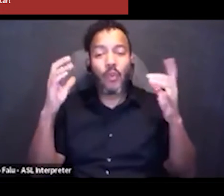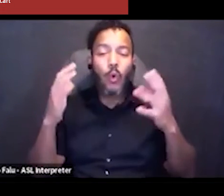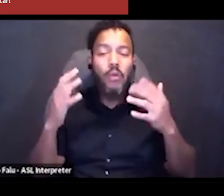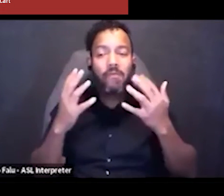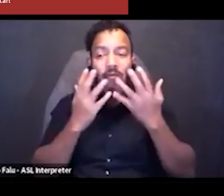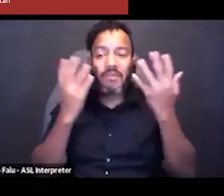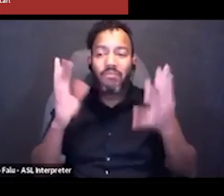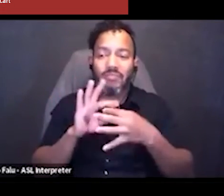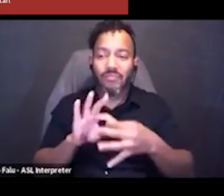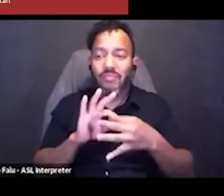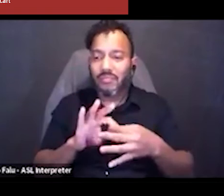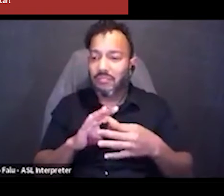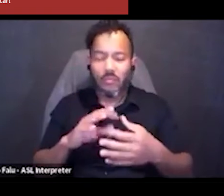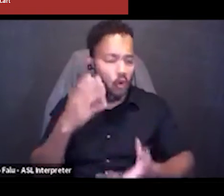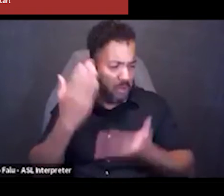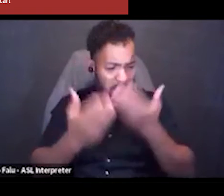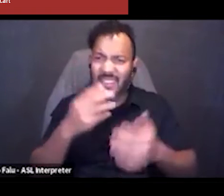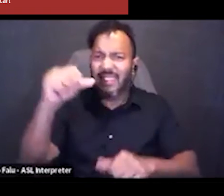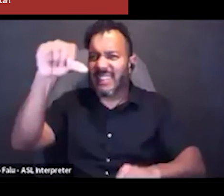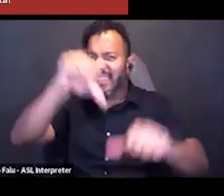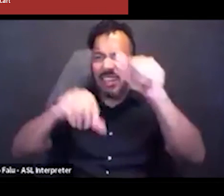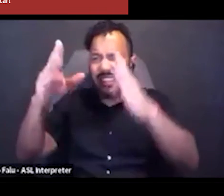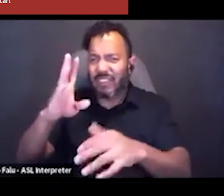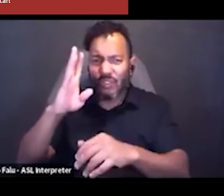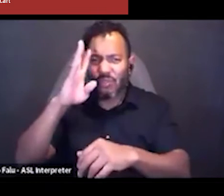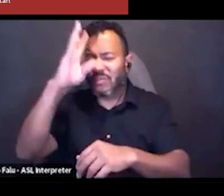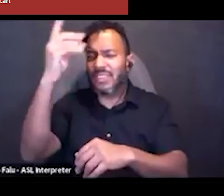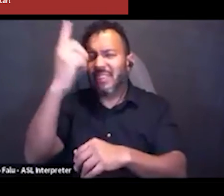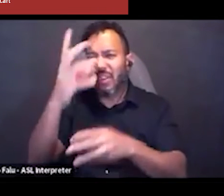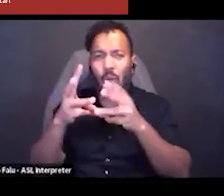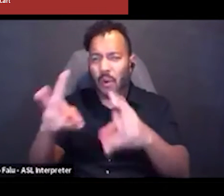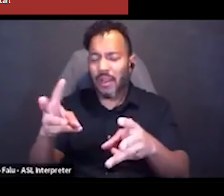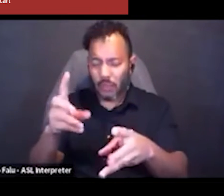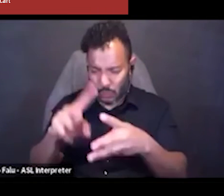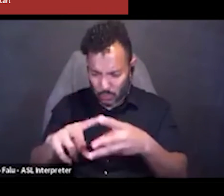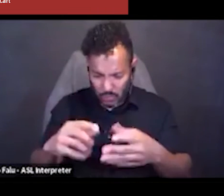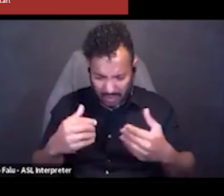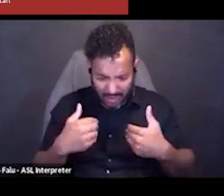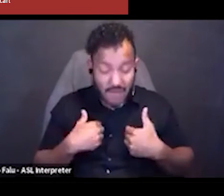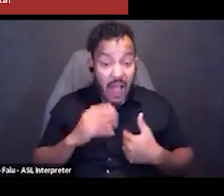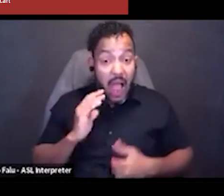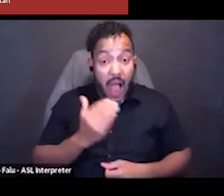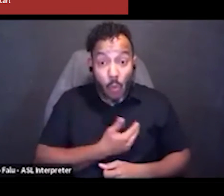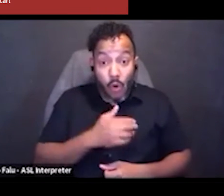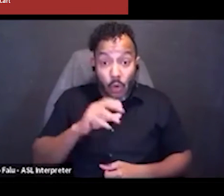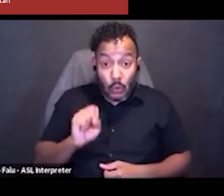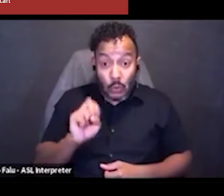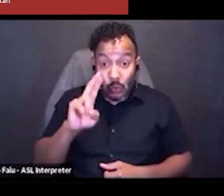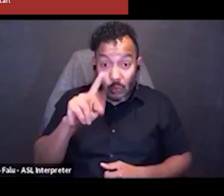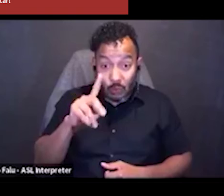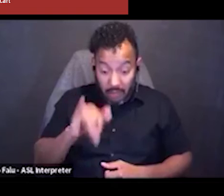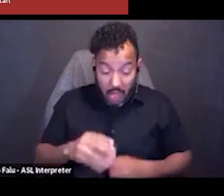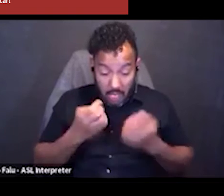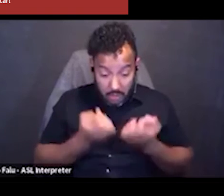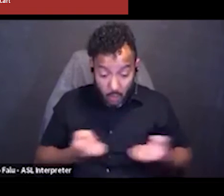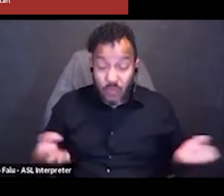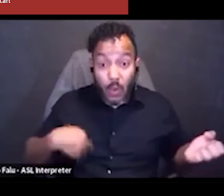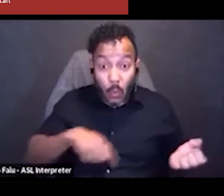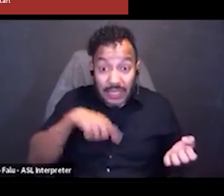do something to have these supplies that are better for the environment and it's so much